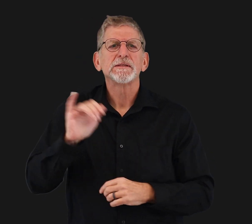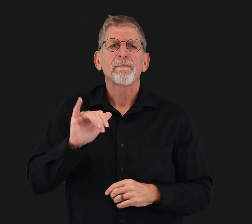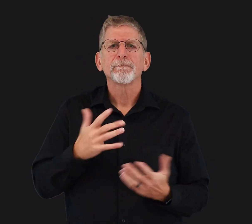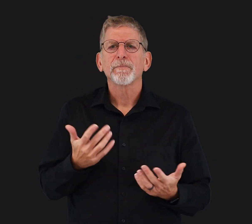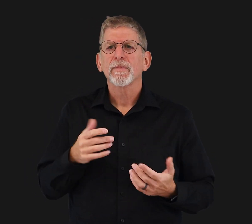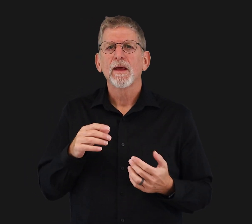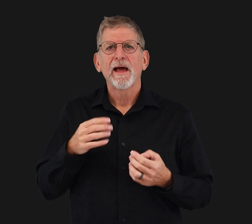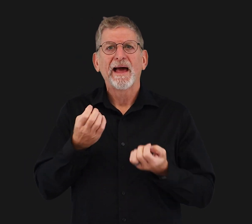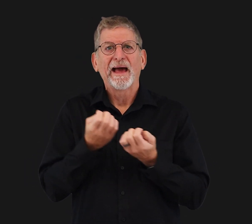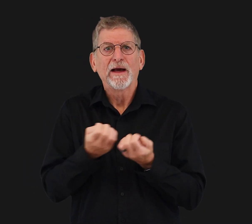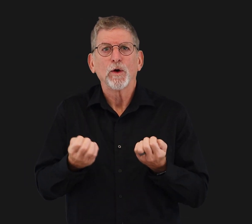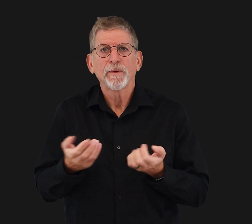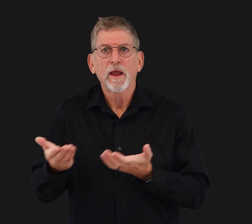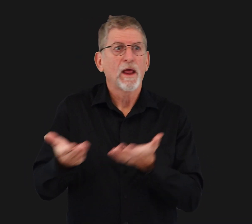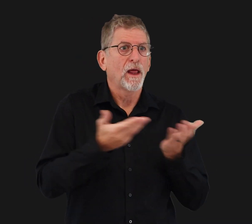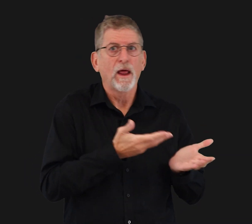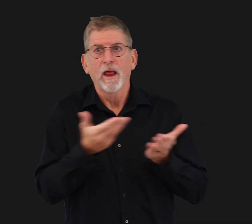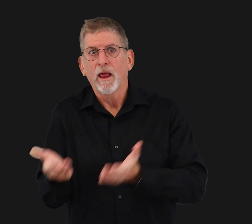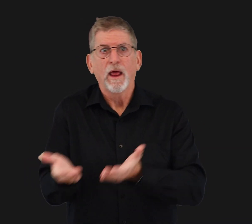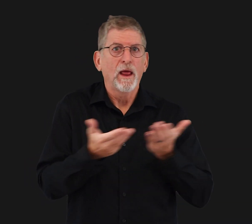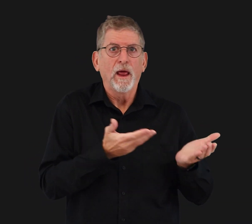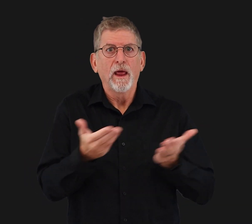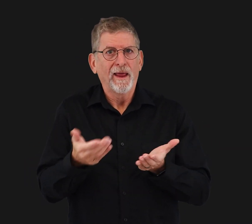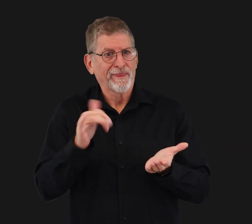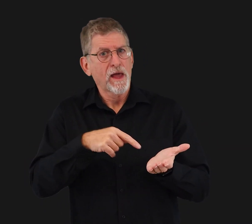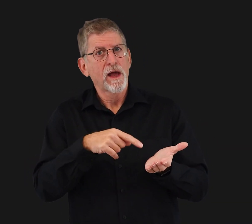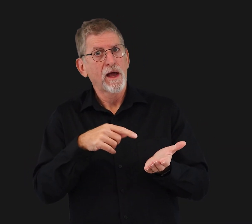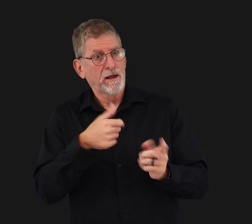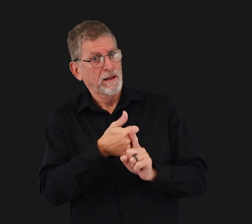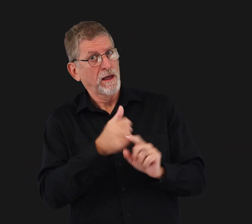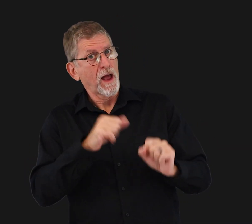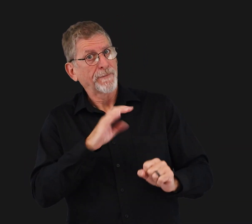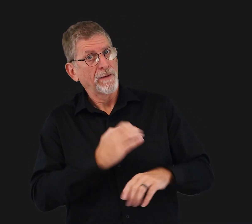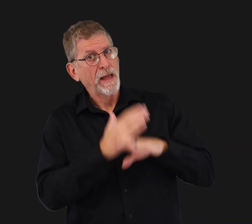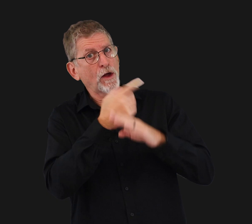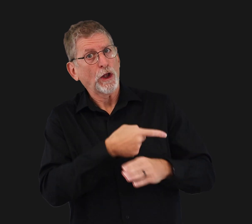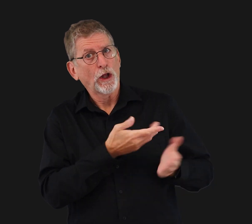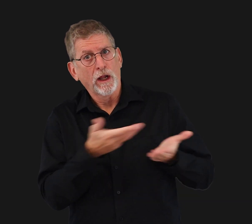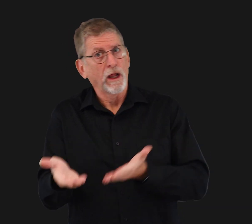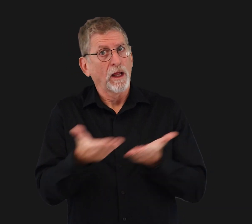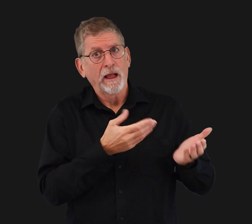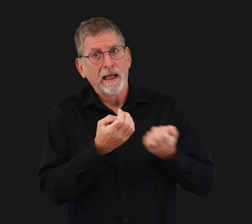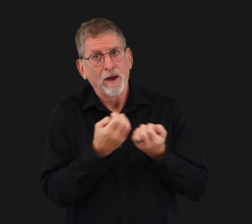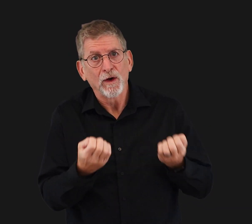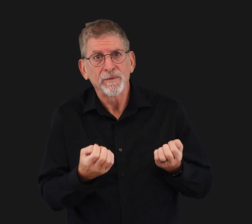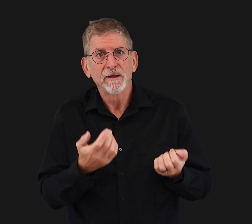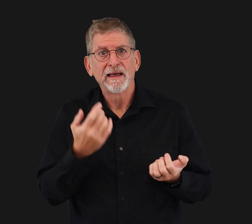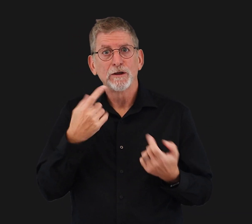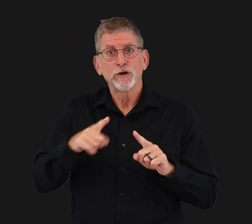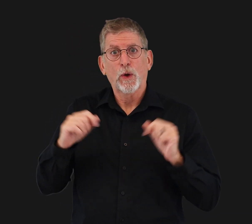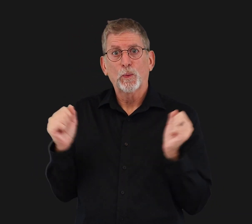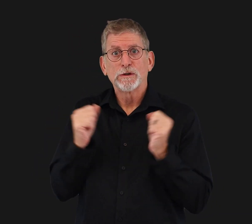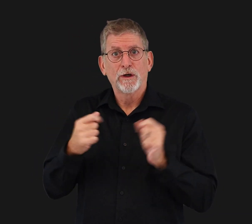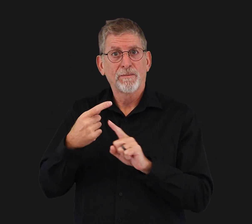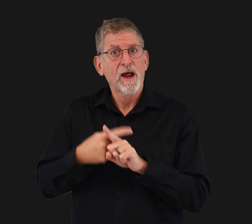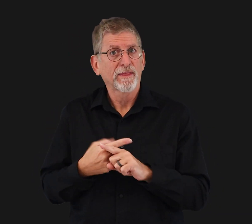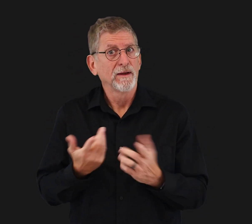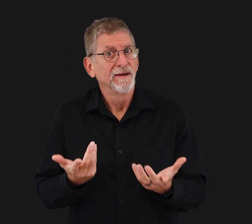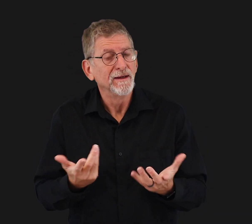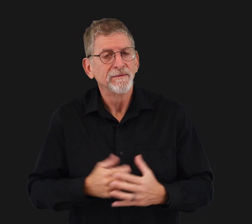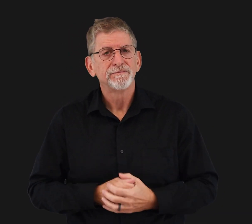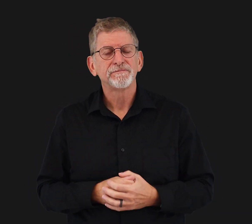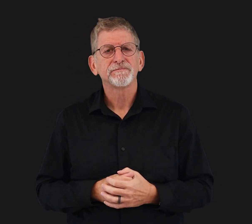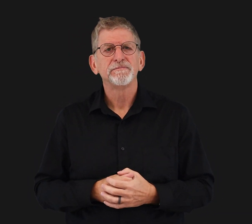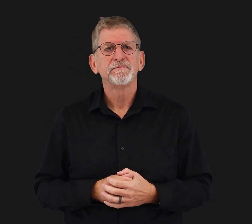(e.g., carrying equipment back and forth can present barriers, especially during winter months)